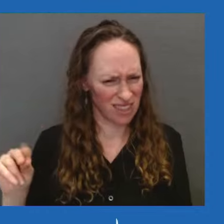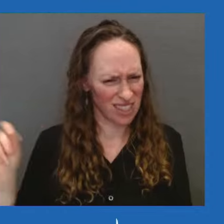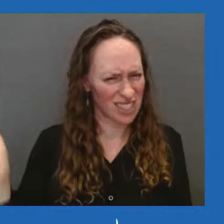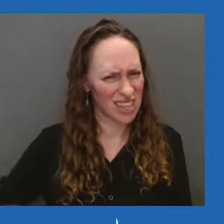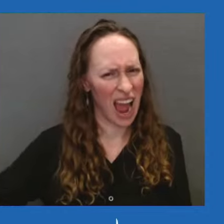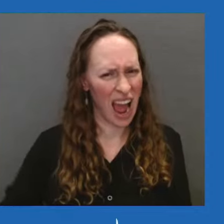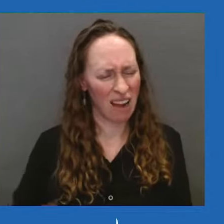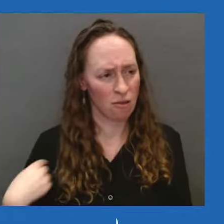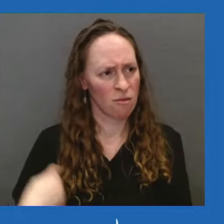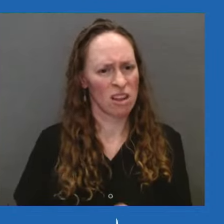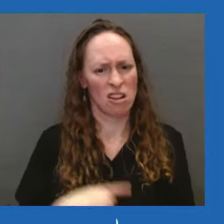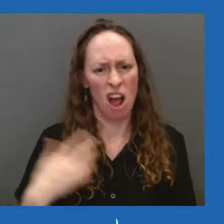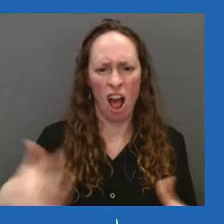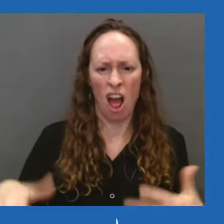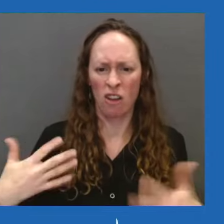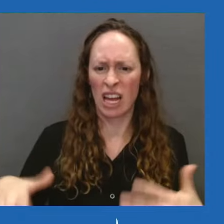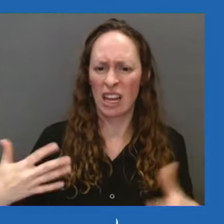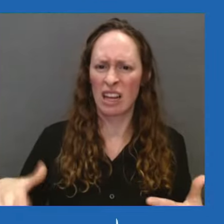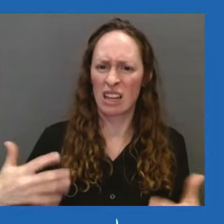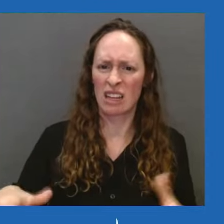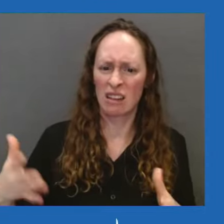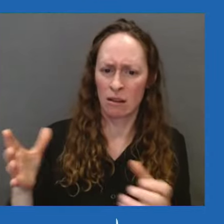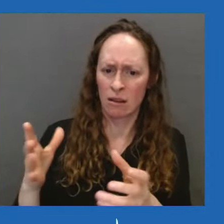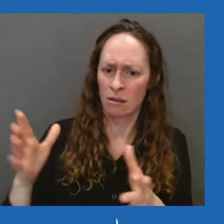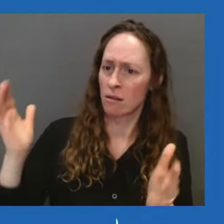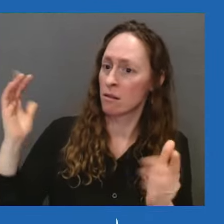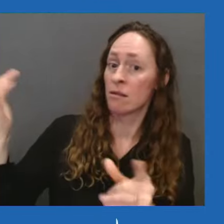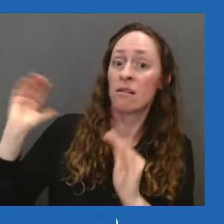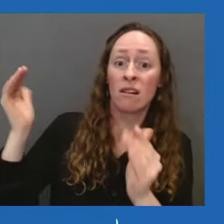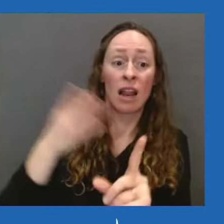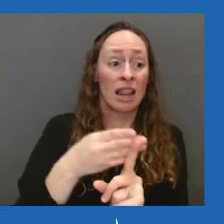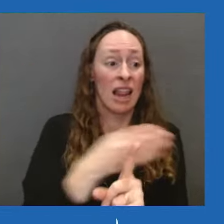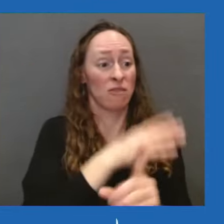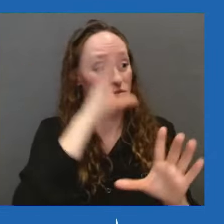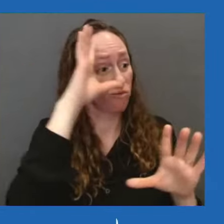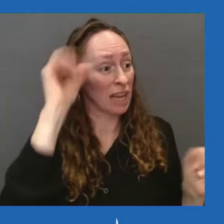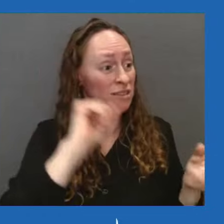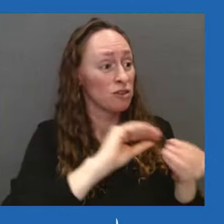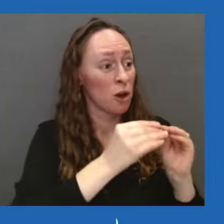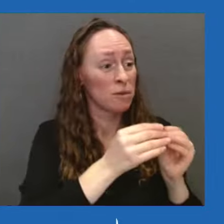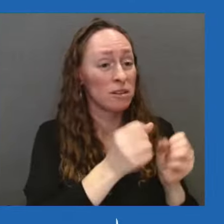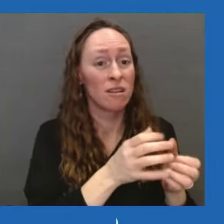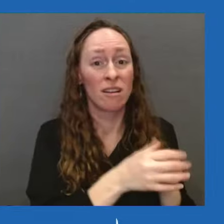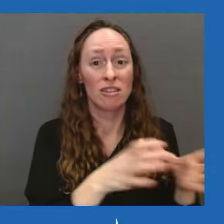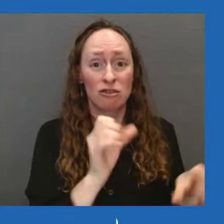The unemployment rate has stayed below 4 percent for over 20 months in a row -- the longest stretch in 50 years.